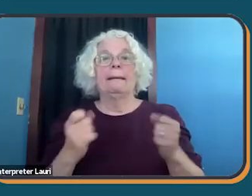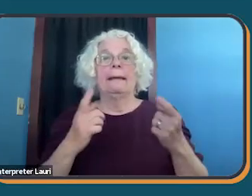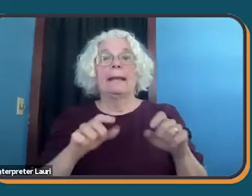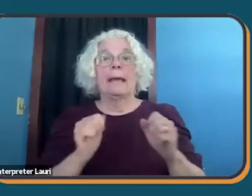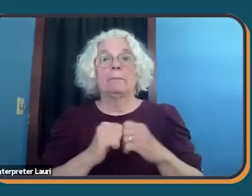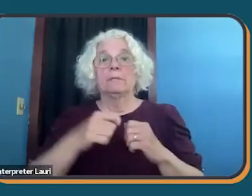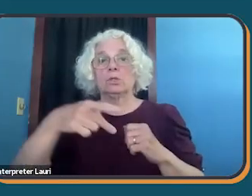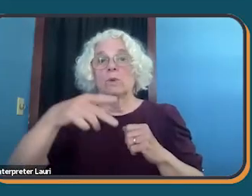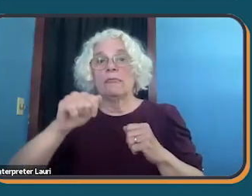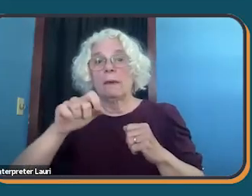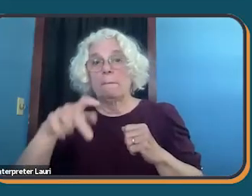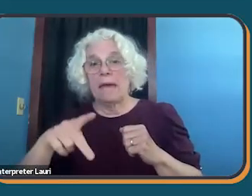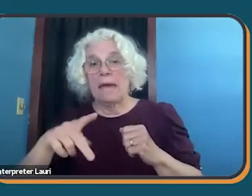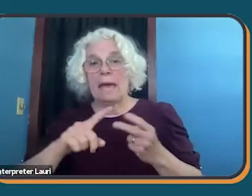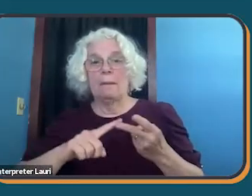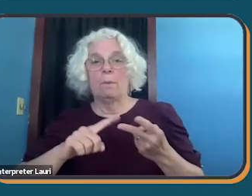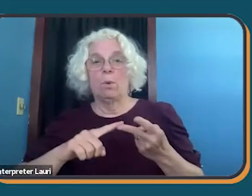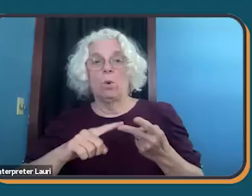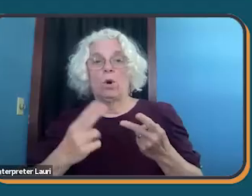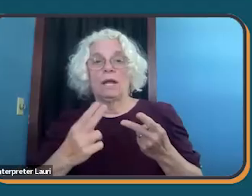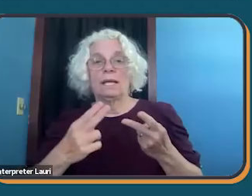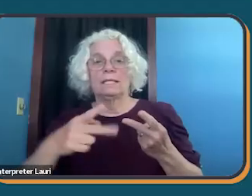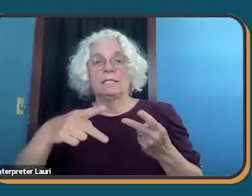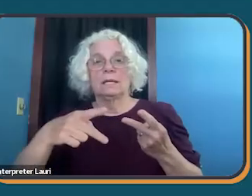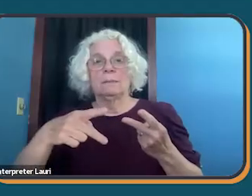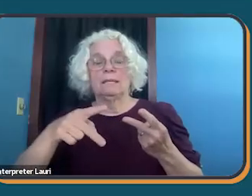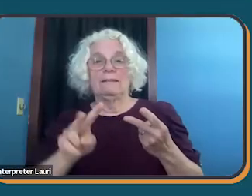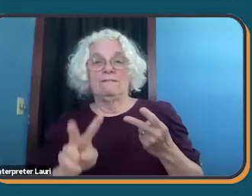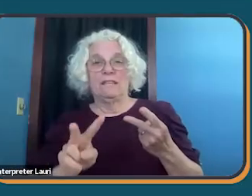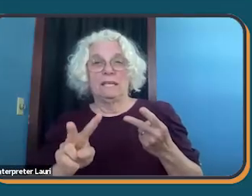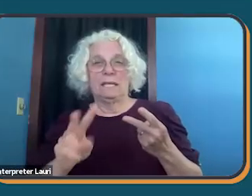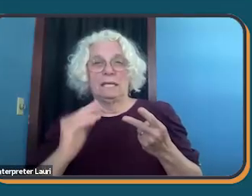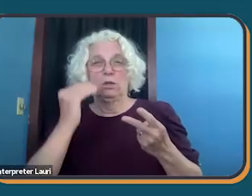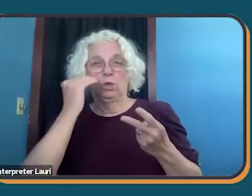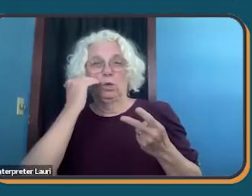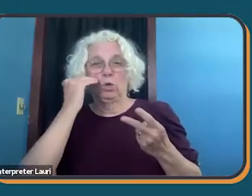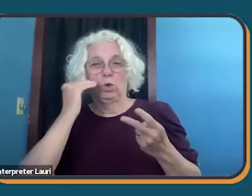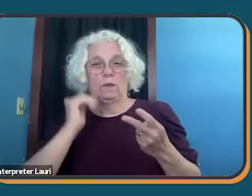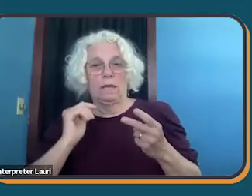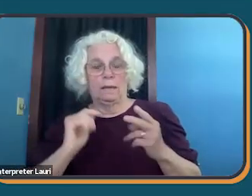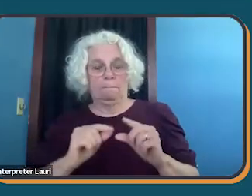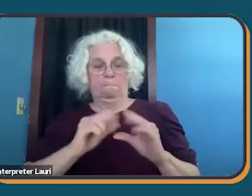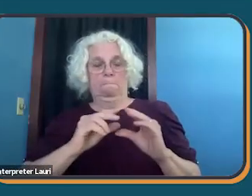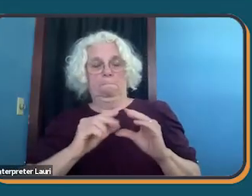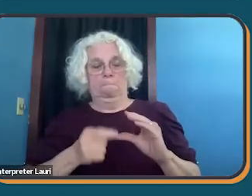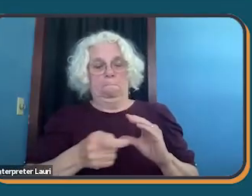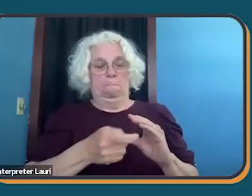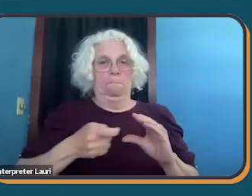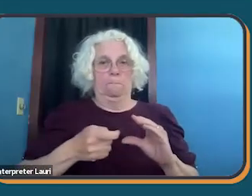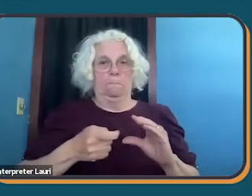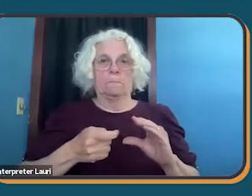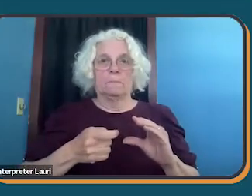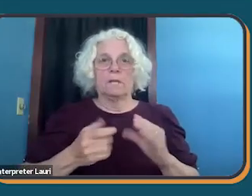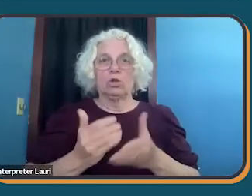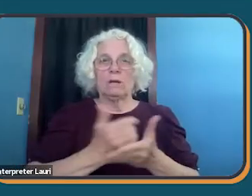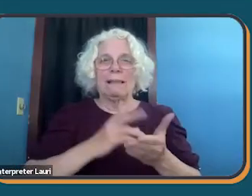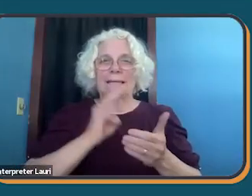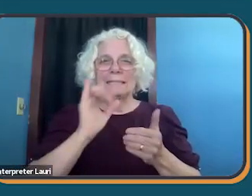or HPV test where a doctor uses a small brush to collect cells from your cervix. The typical position is to have you